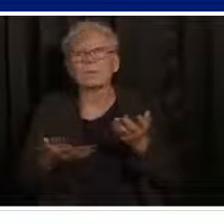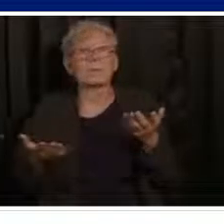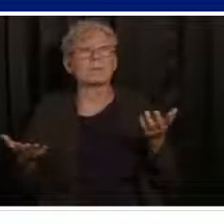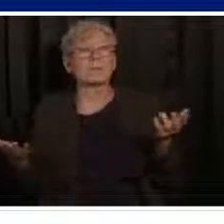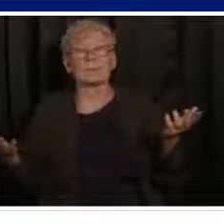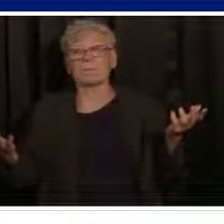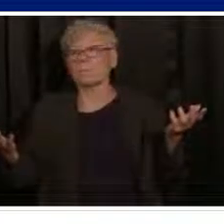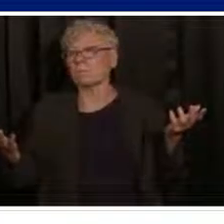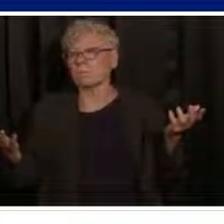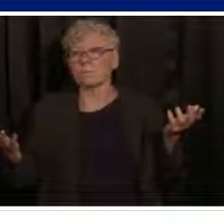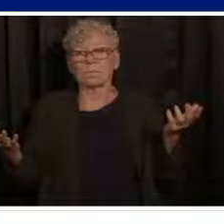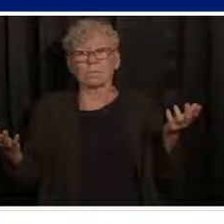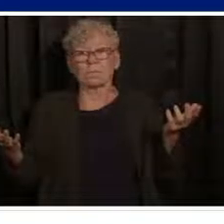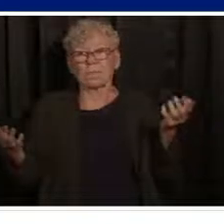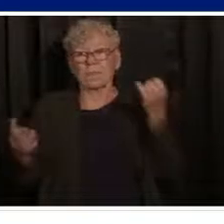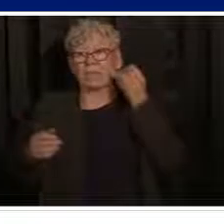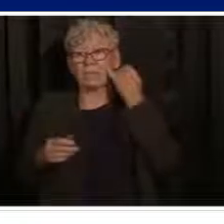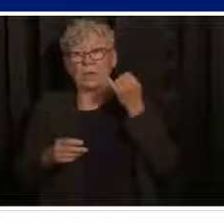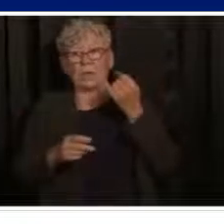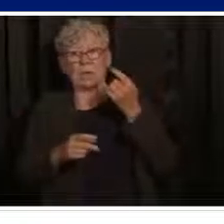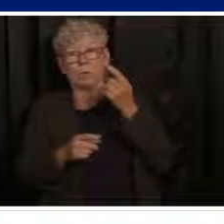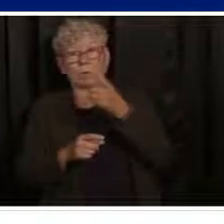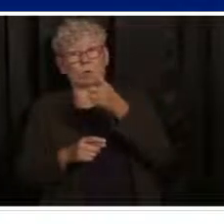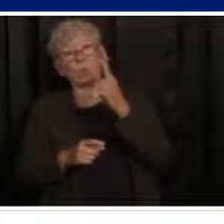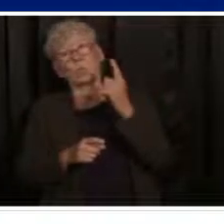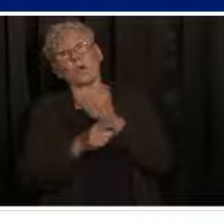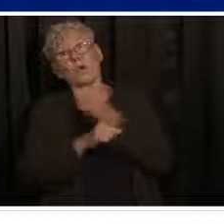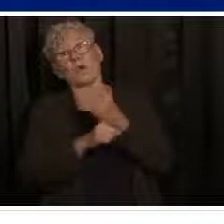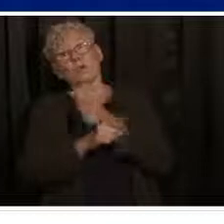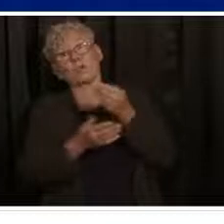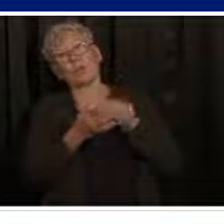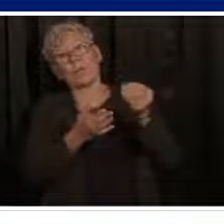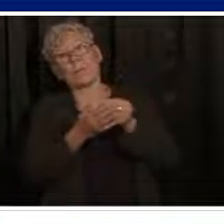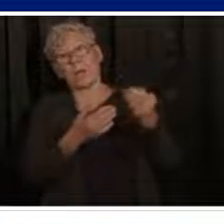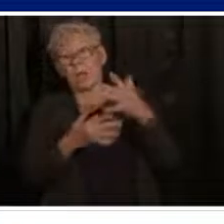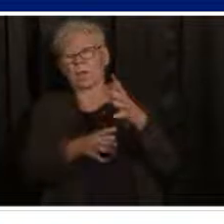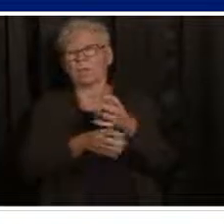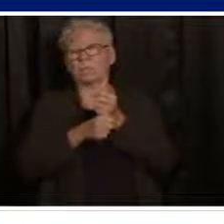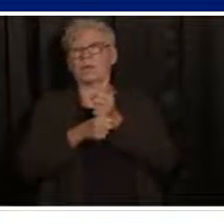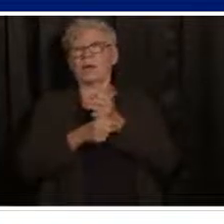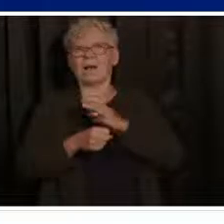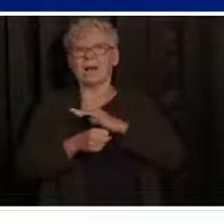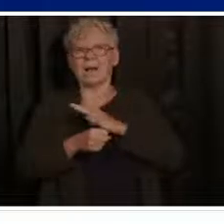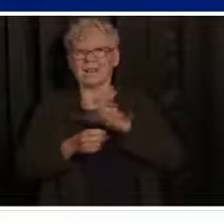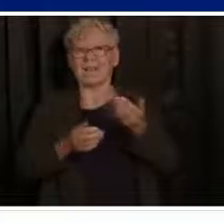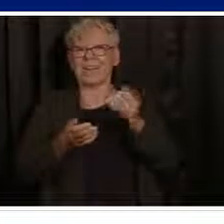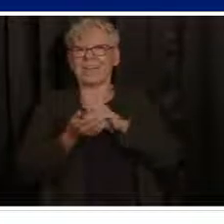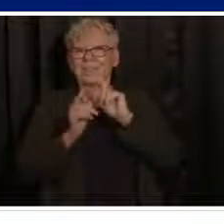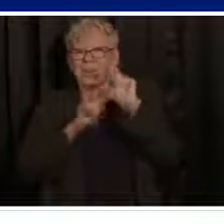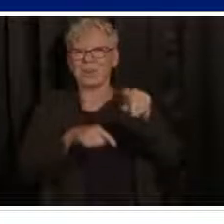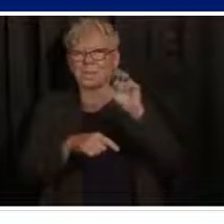gift certificate as well for their next visit. No higher education. Uh we want to talk about our community colleges.